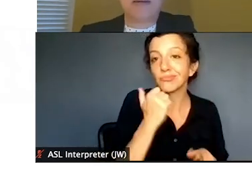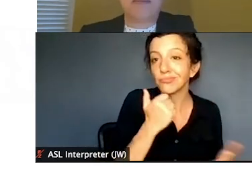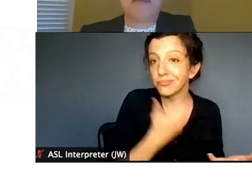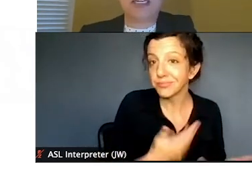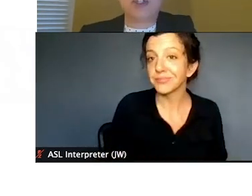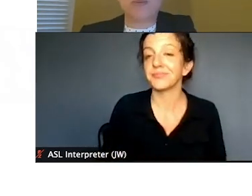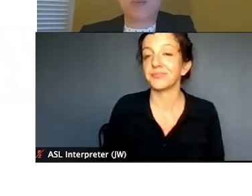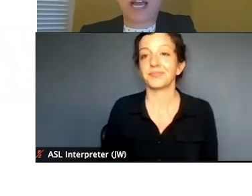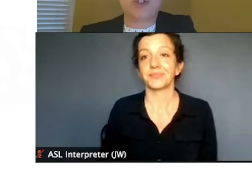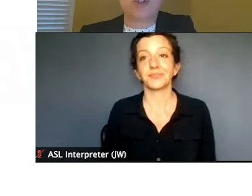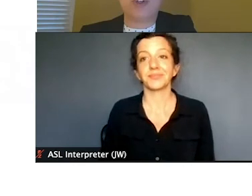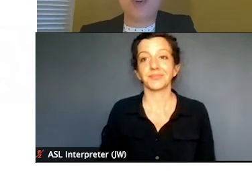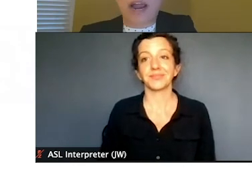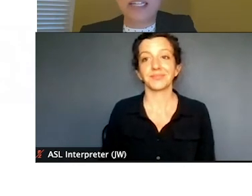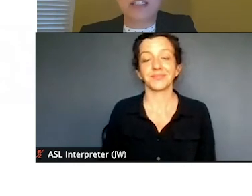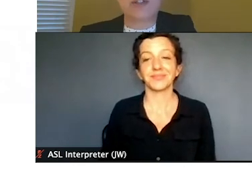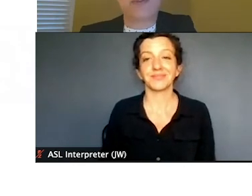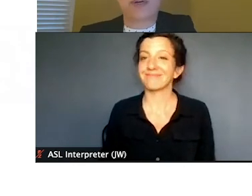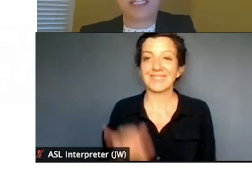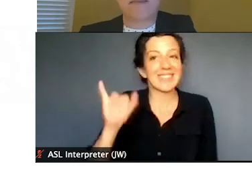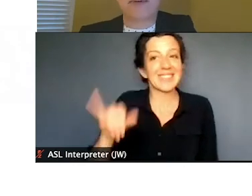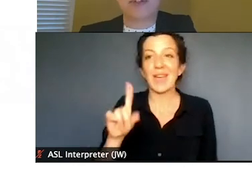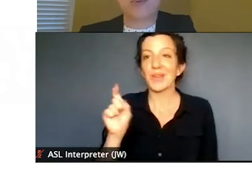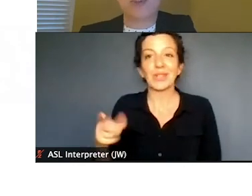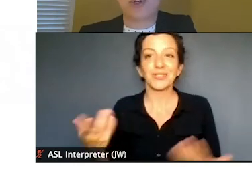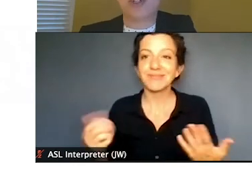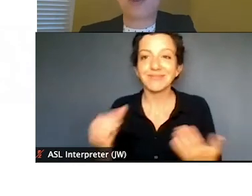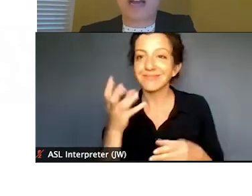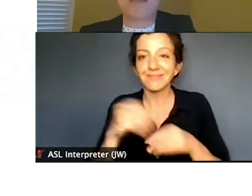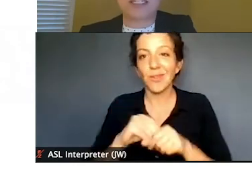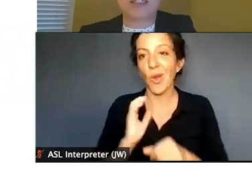Consumers would have certain new rights. So for example, consumers could direct businesses